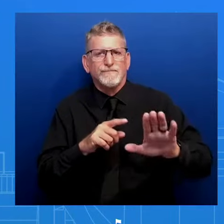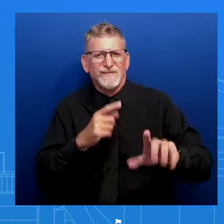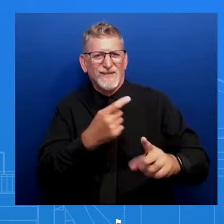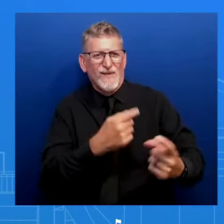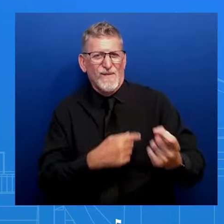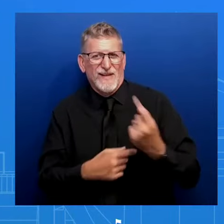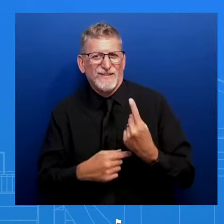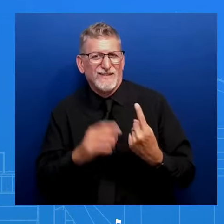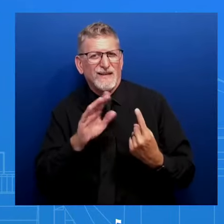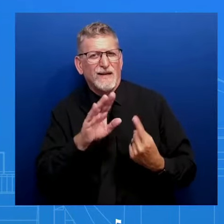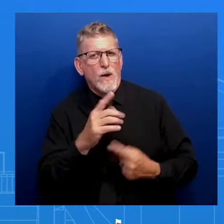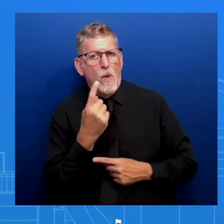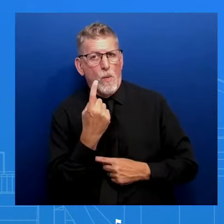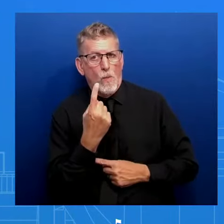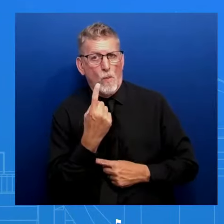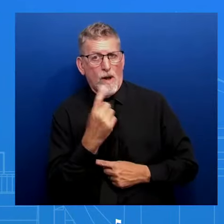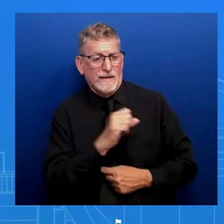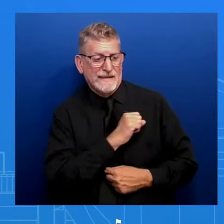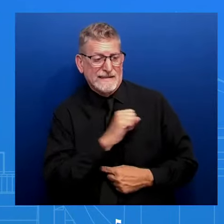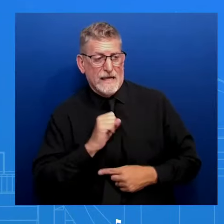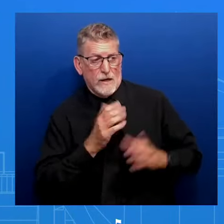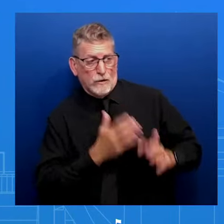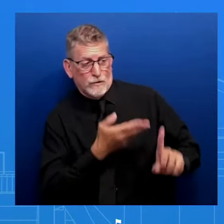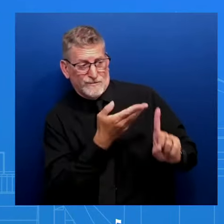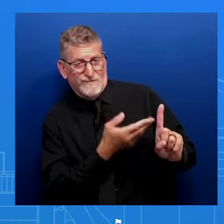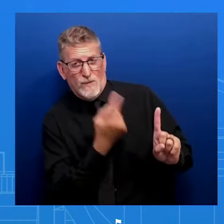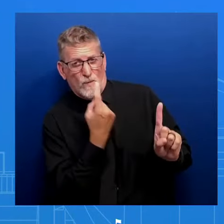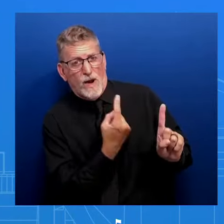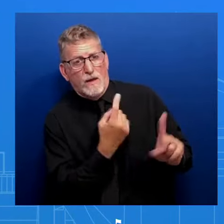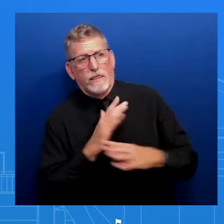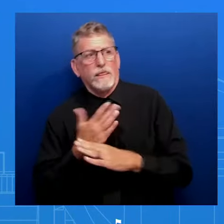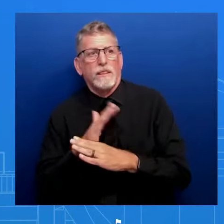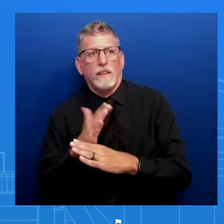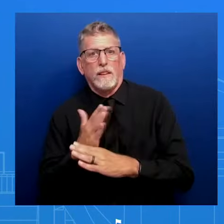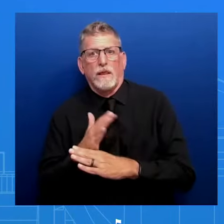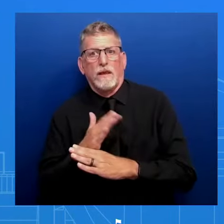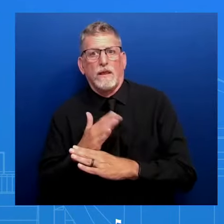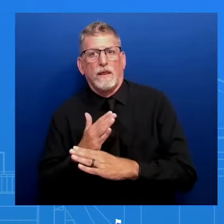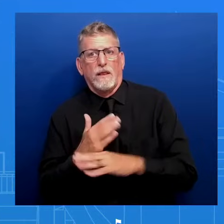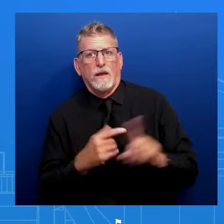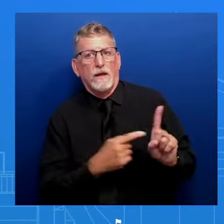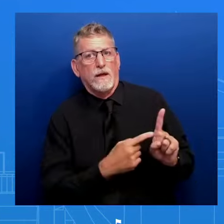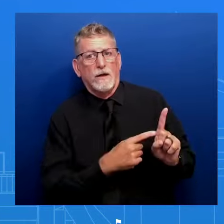And it shouldn't be done this way. It shouldn't be done this way. I think the Admiral did a really good job laying --